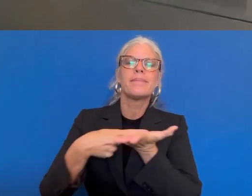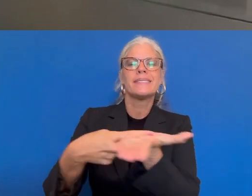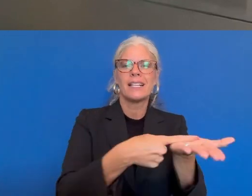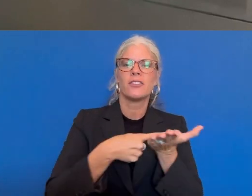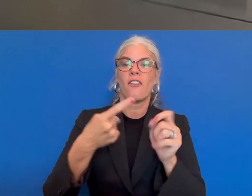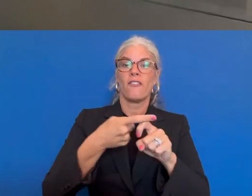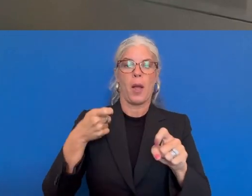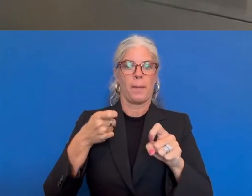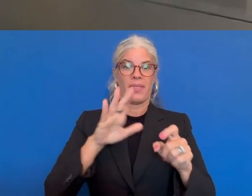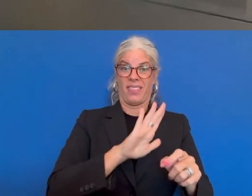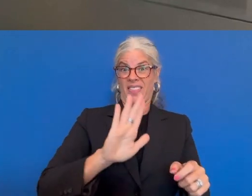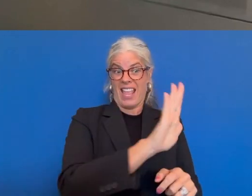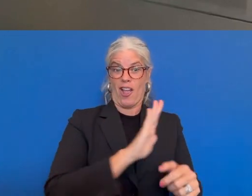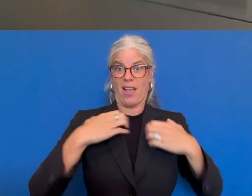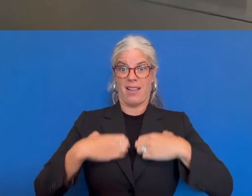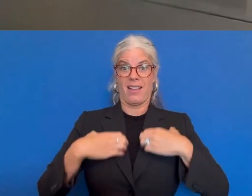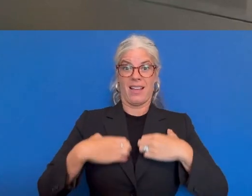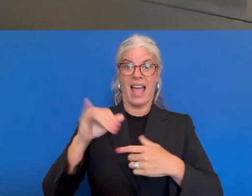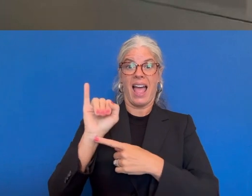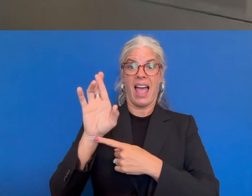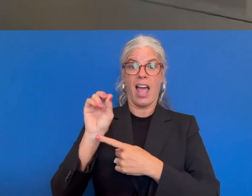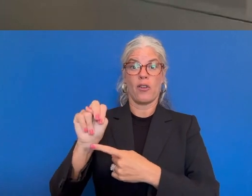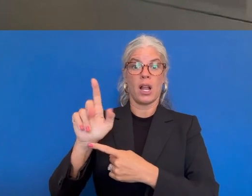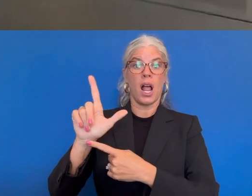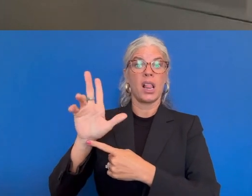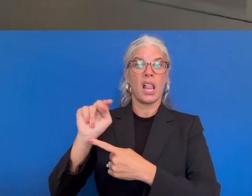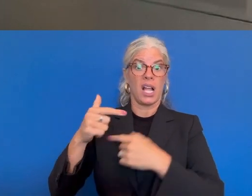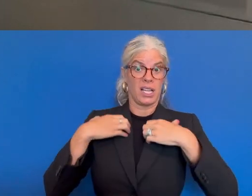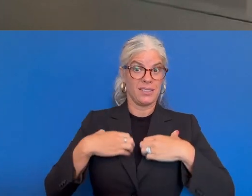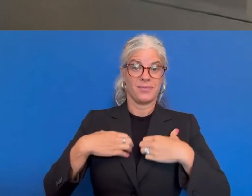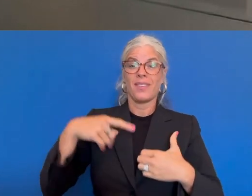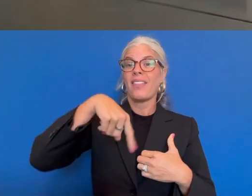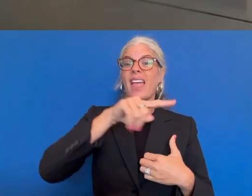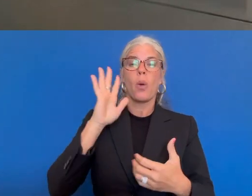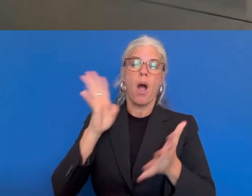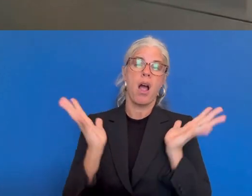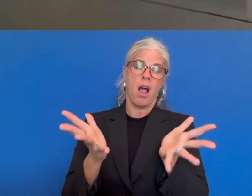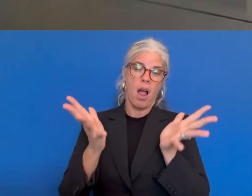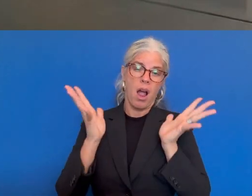So at nighttime, they would have these like gab sessions from their iron lung,